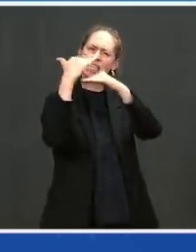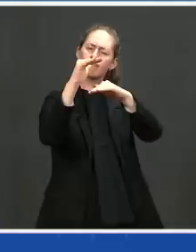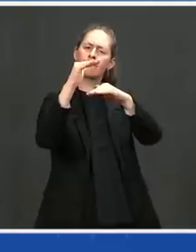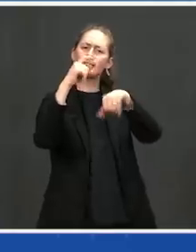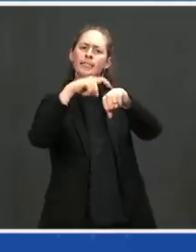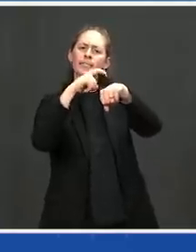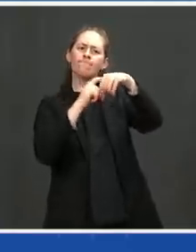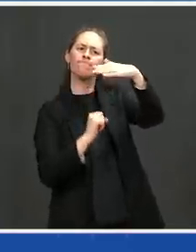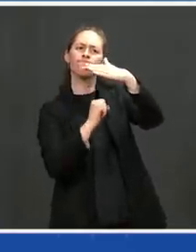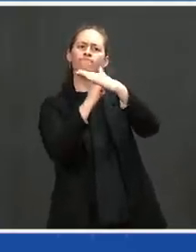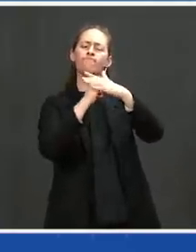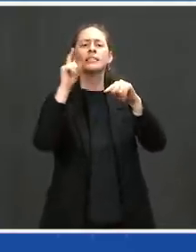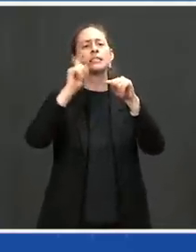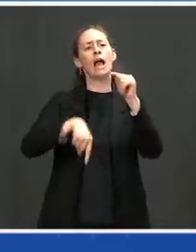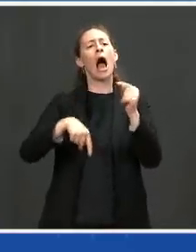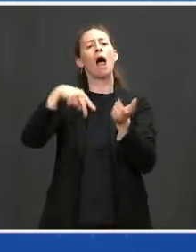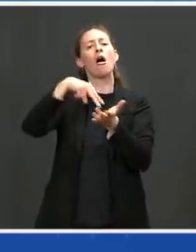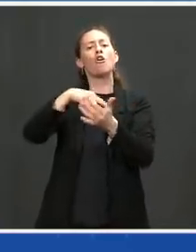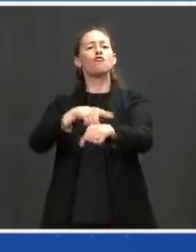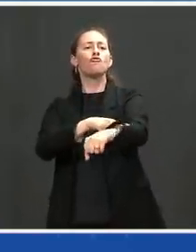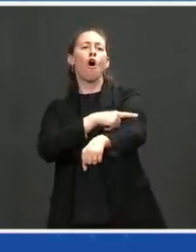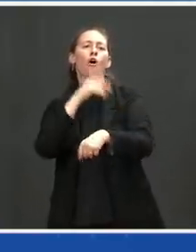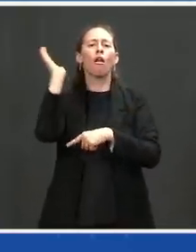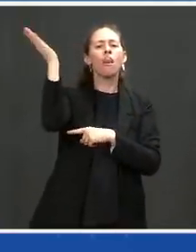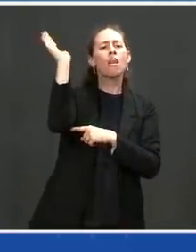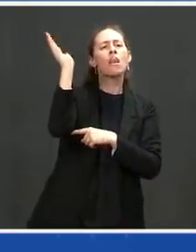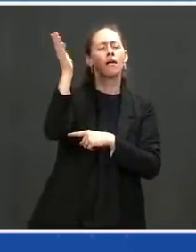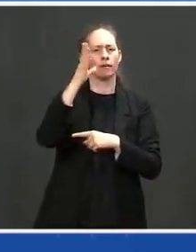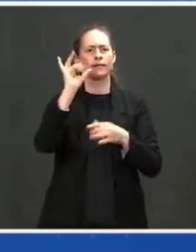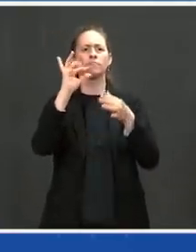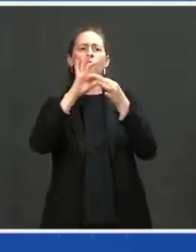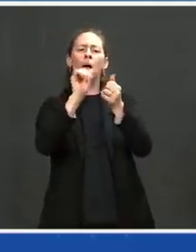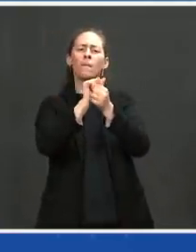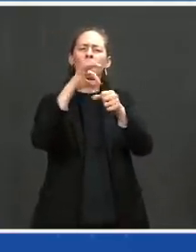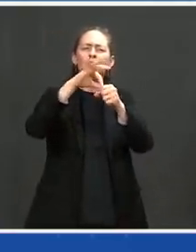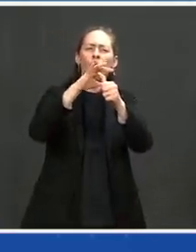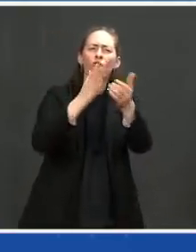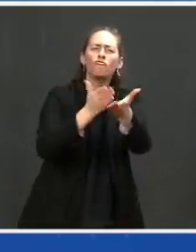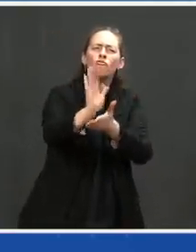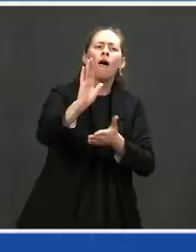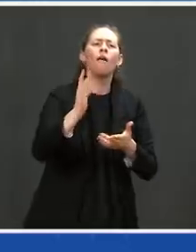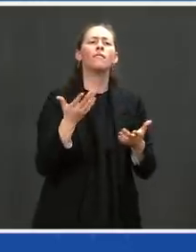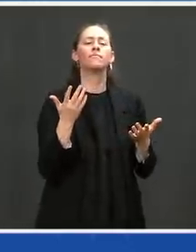Jim Clyburn, someone who -- of course, who you know very well, has backed the idea of a filibuster rule